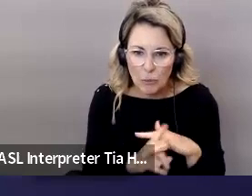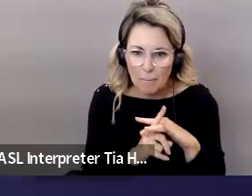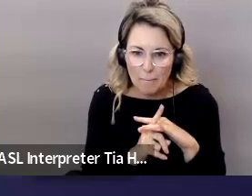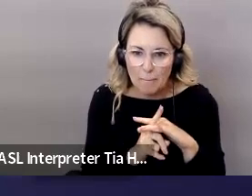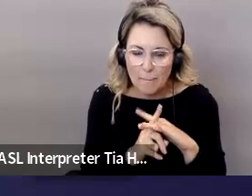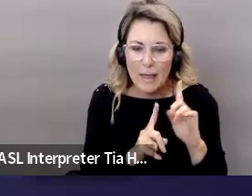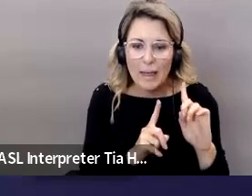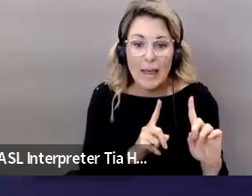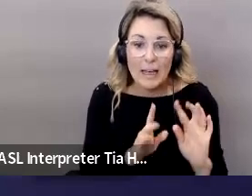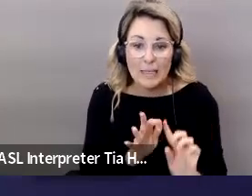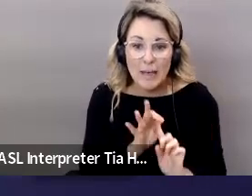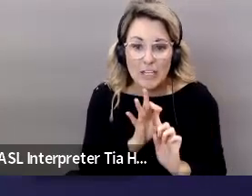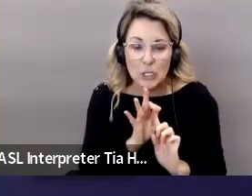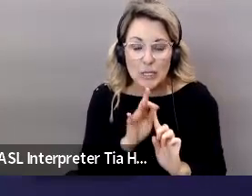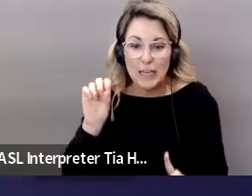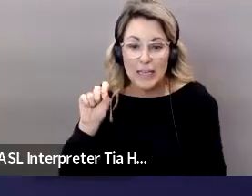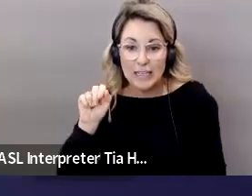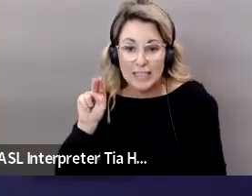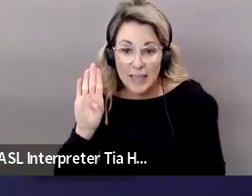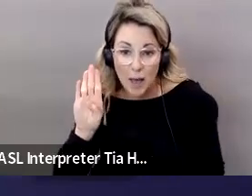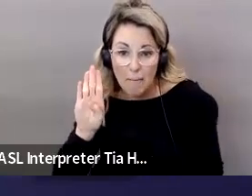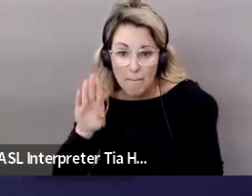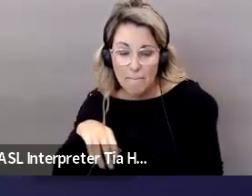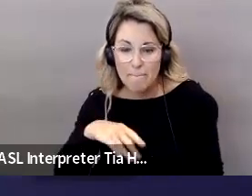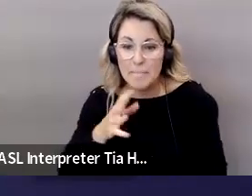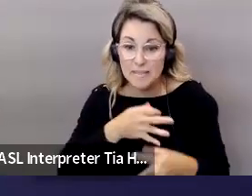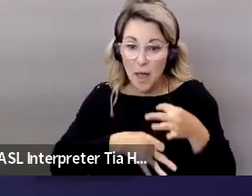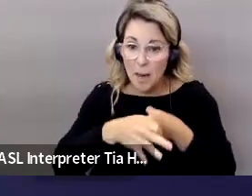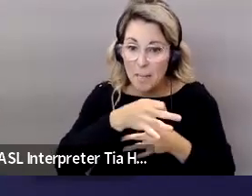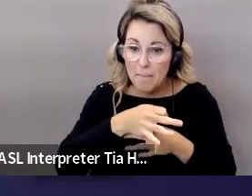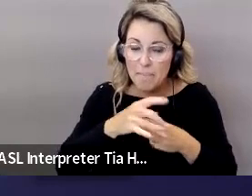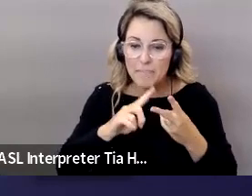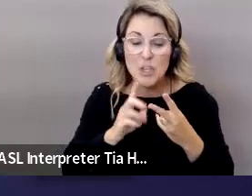have any subs, if there's going to be, you know, we run it through Kentucky, make sure you're using